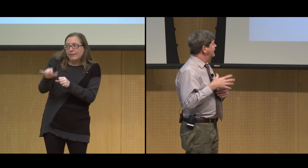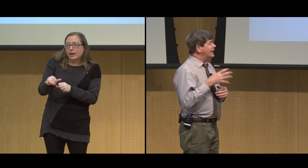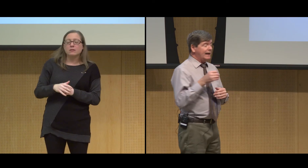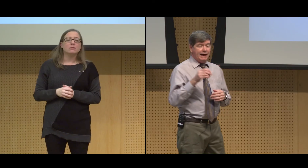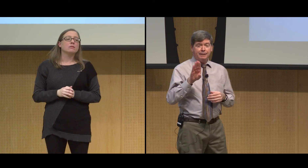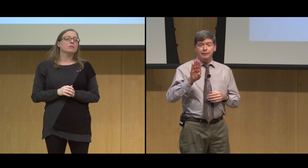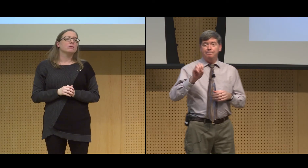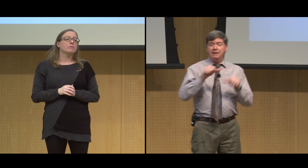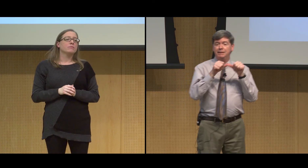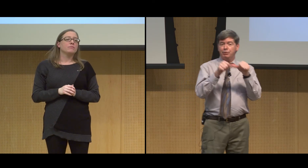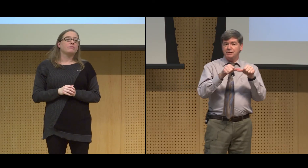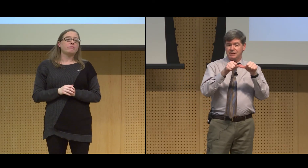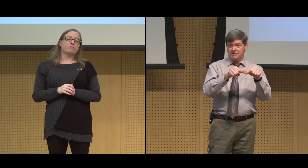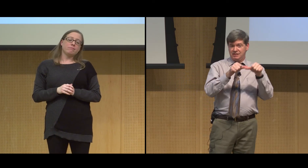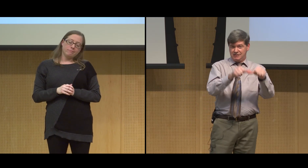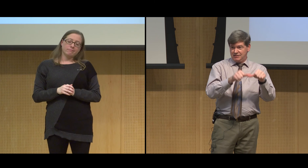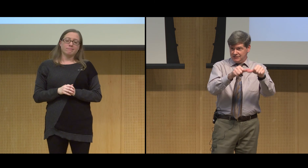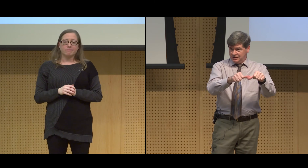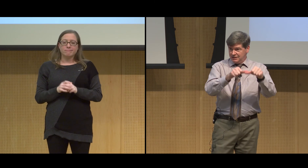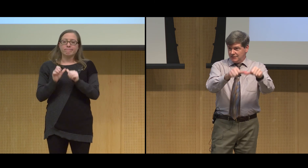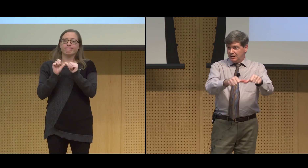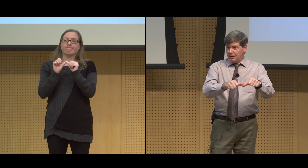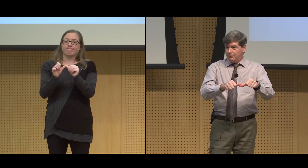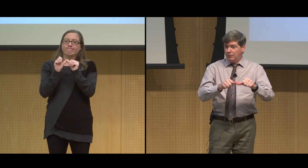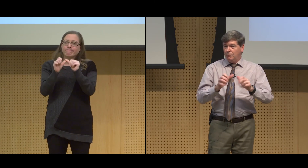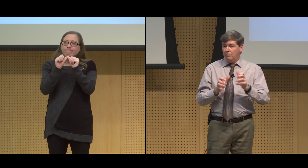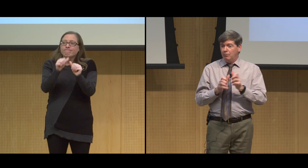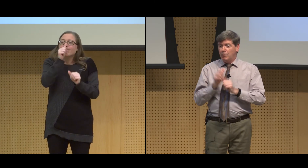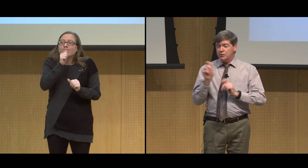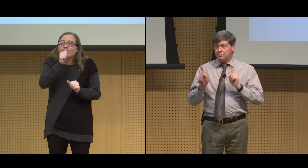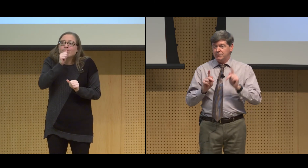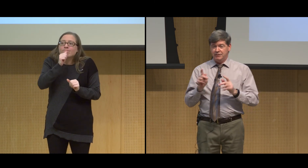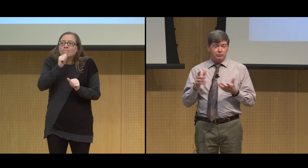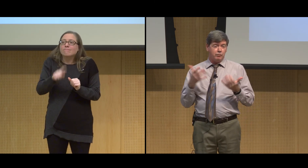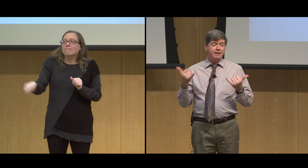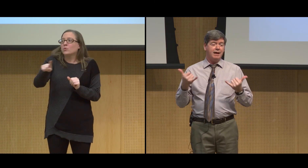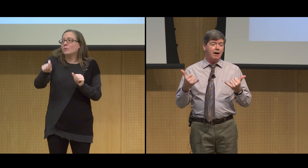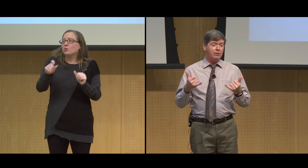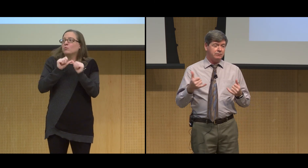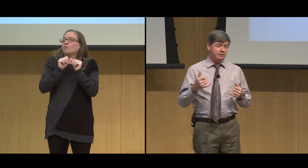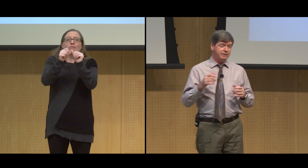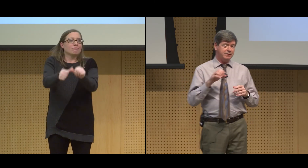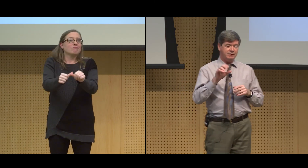And be persistent. Um, most--right now